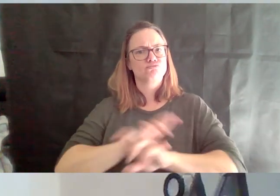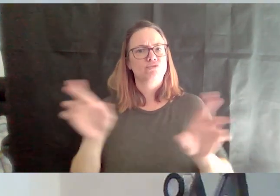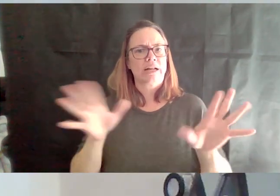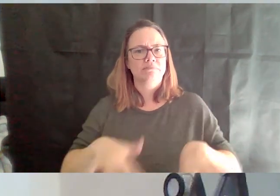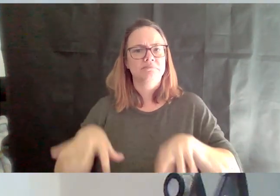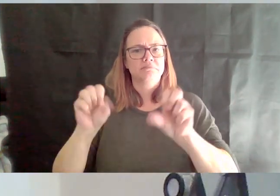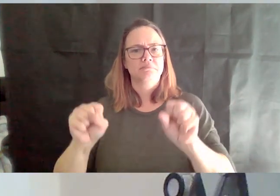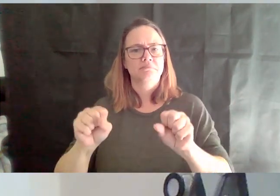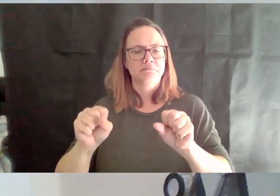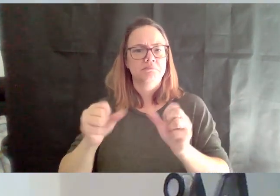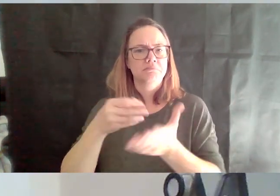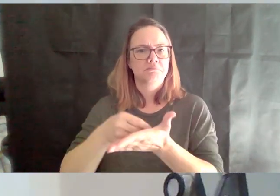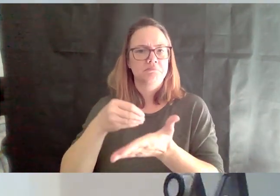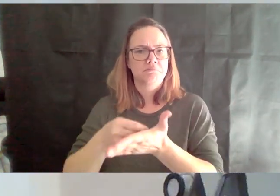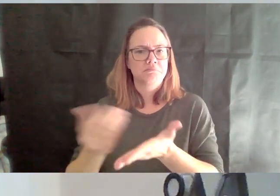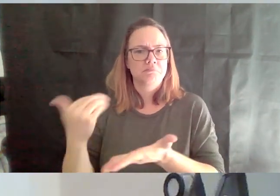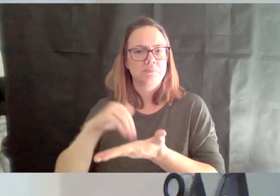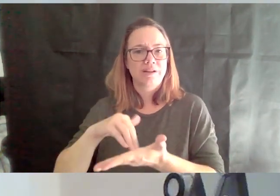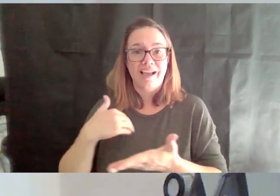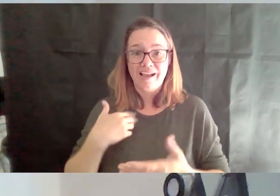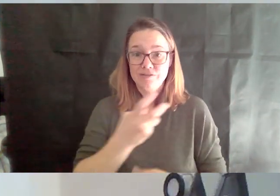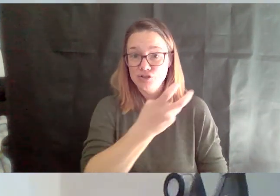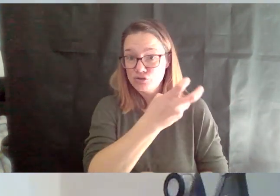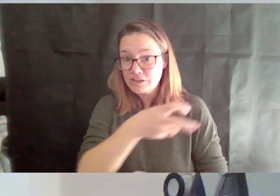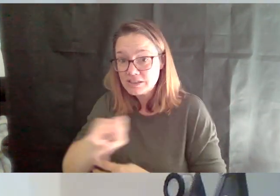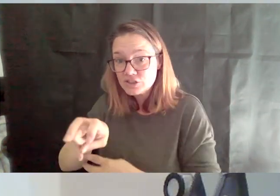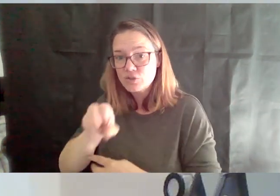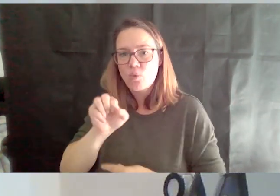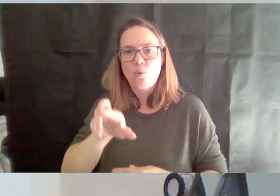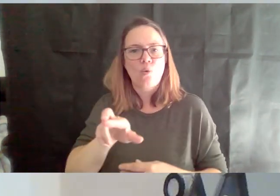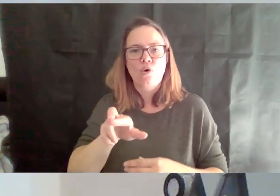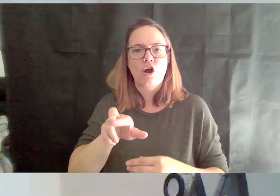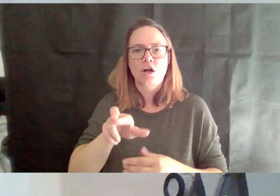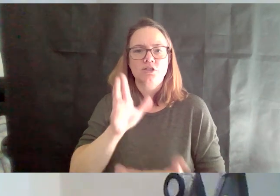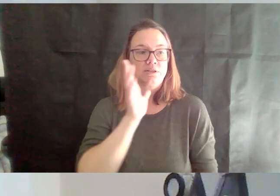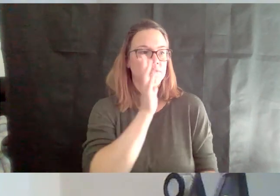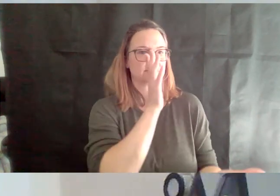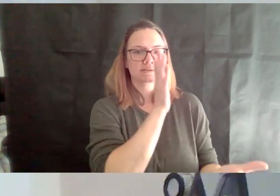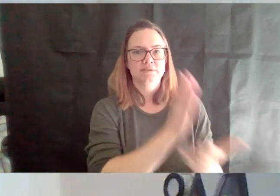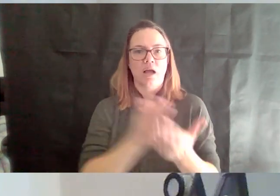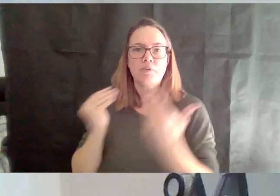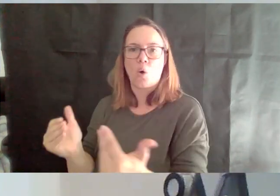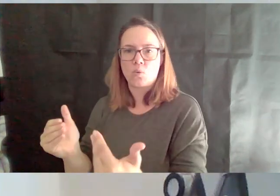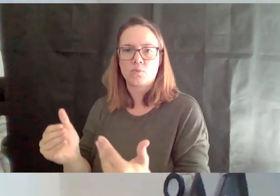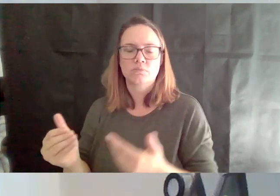Is there a transition, or is there a hard cut off when they leave the program? Yeah, no, absolutely.